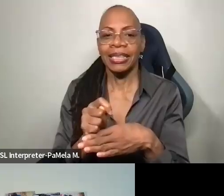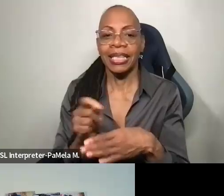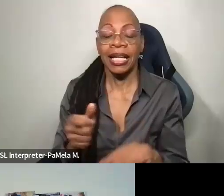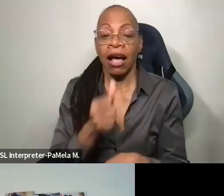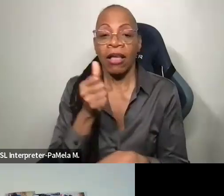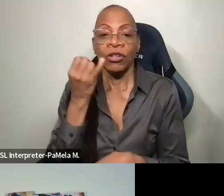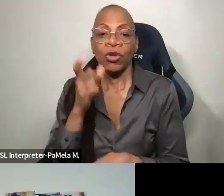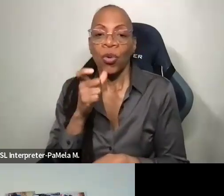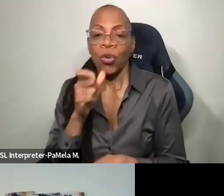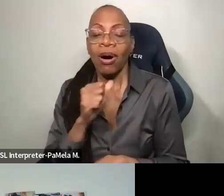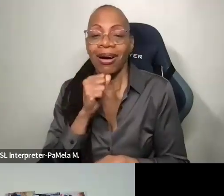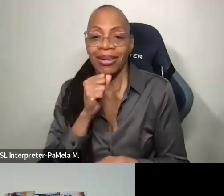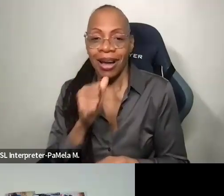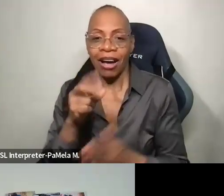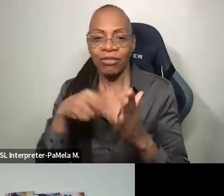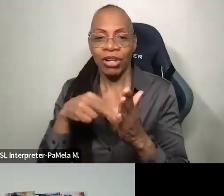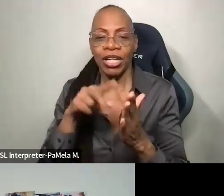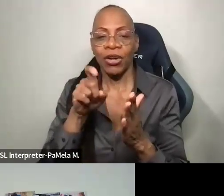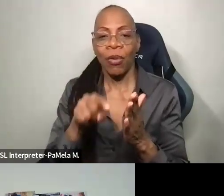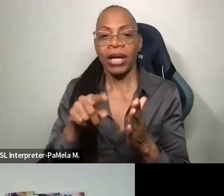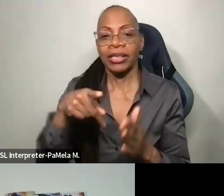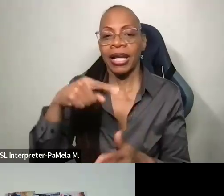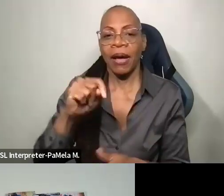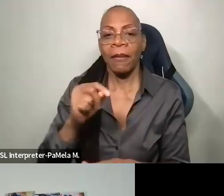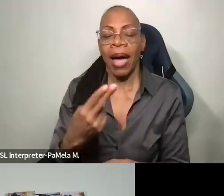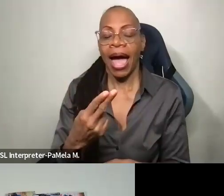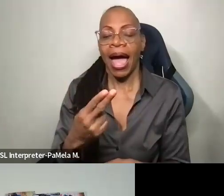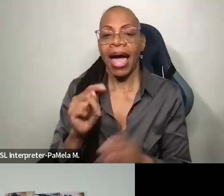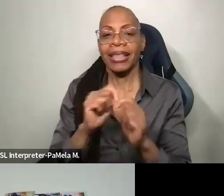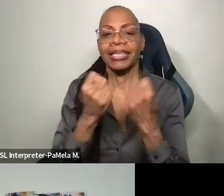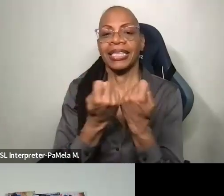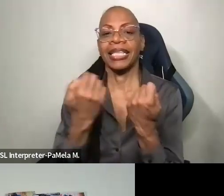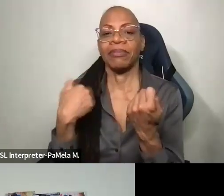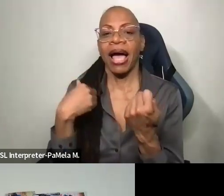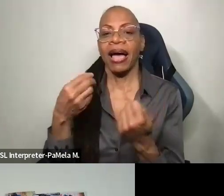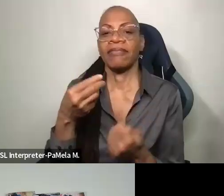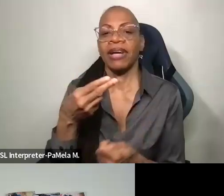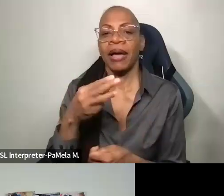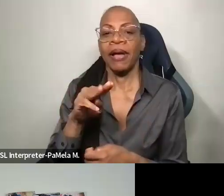Their PATH team has a printable HMIS ID, and they've found that it's been useful